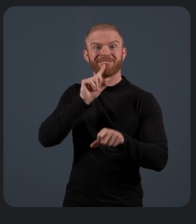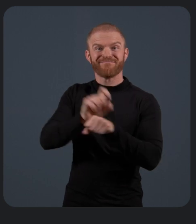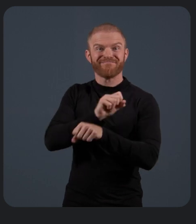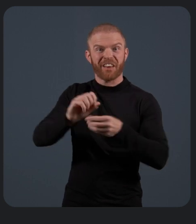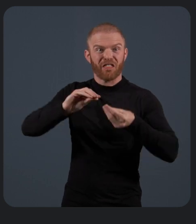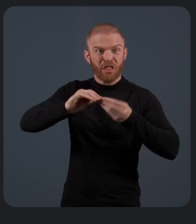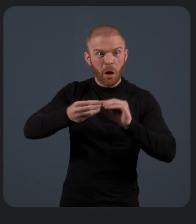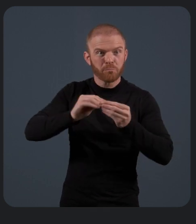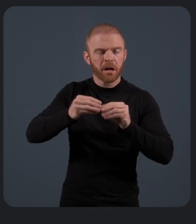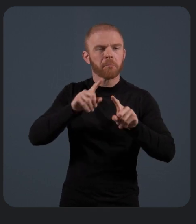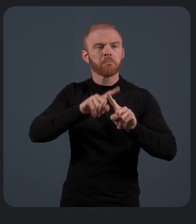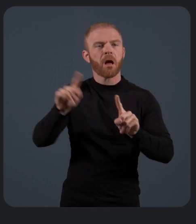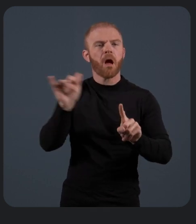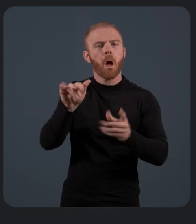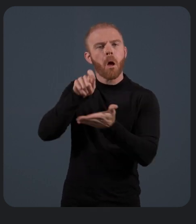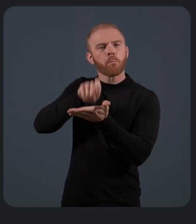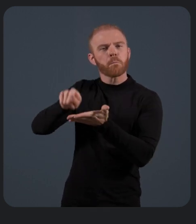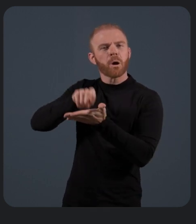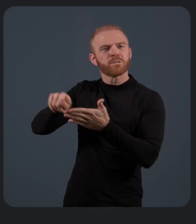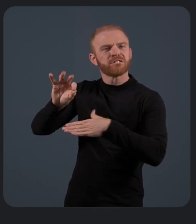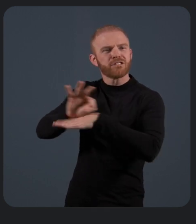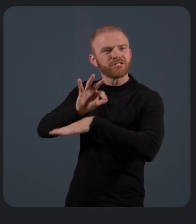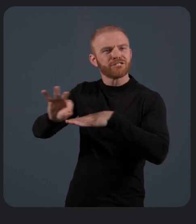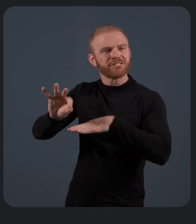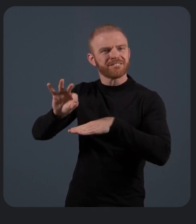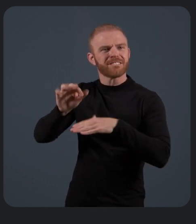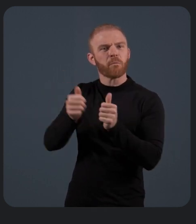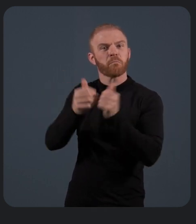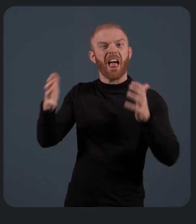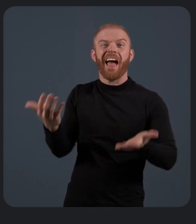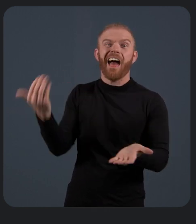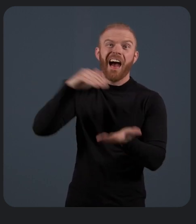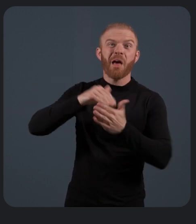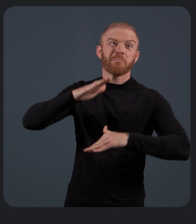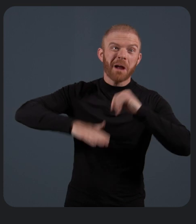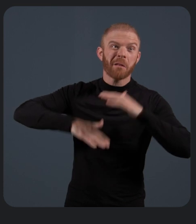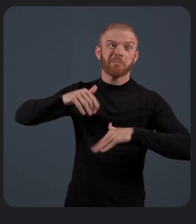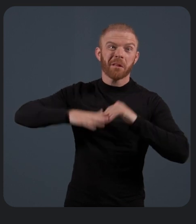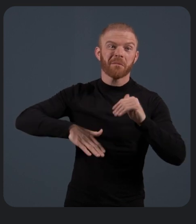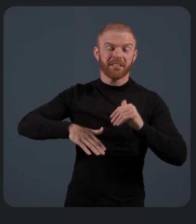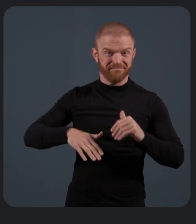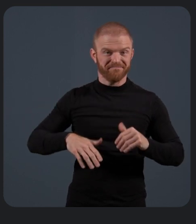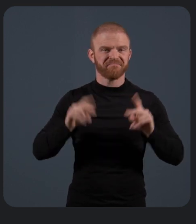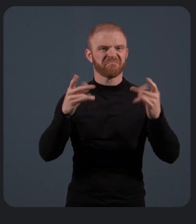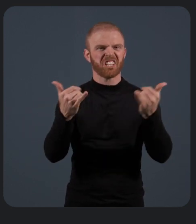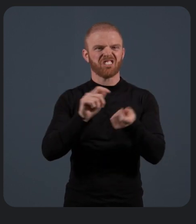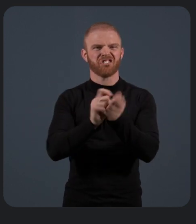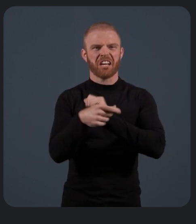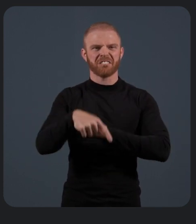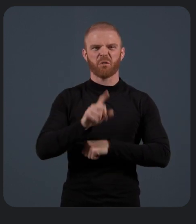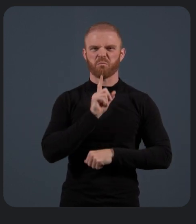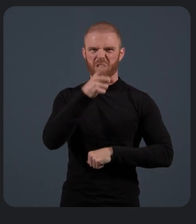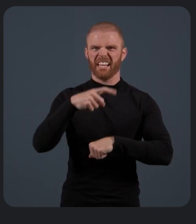we're also changing the Compose functions themselves without rebuilding. So let me change this in real time with Live Edit